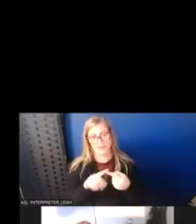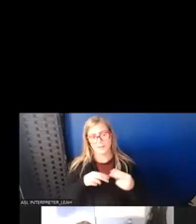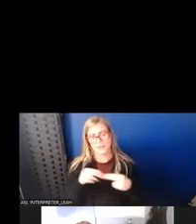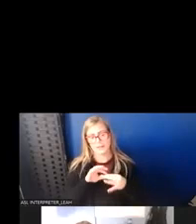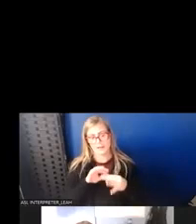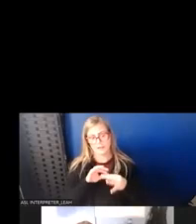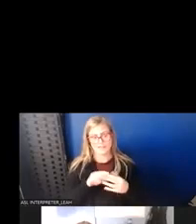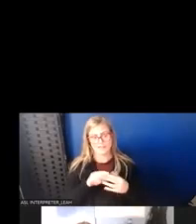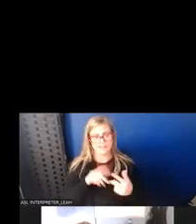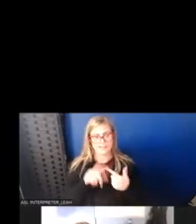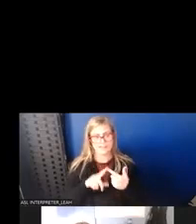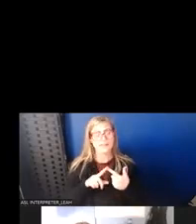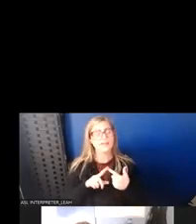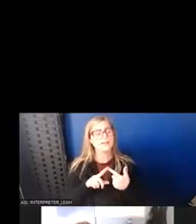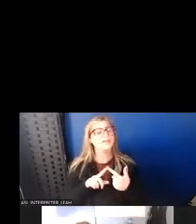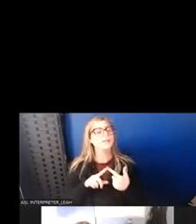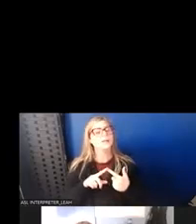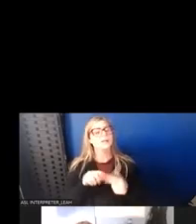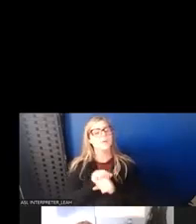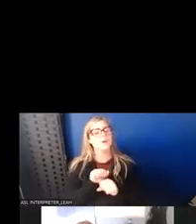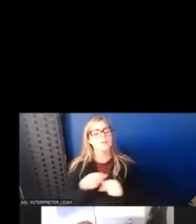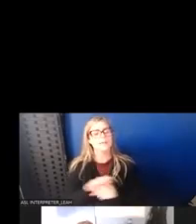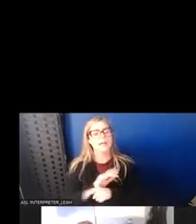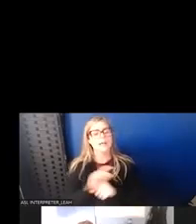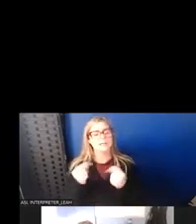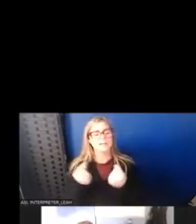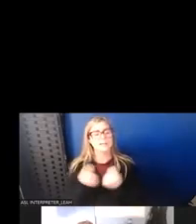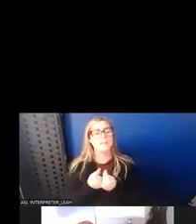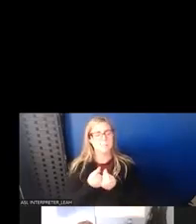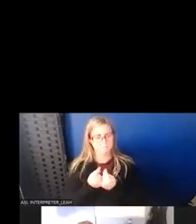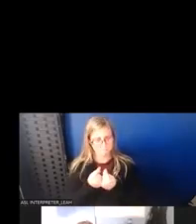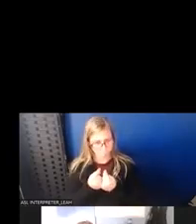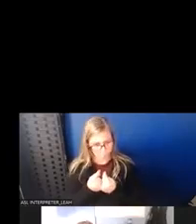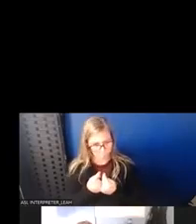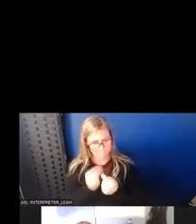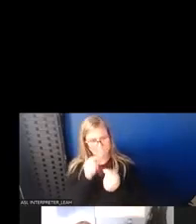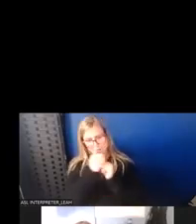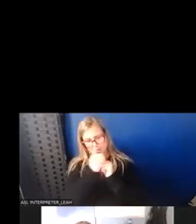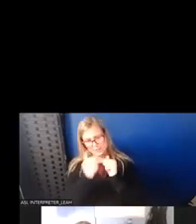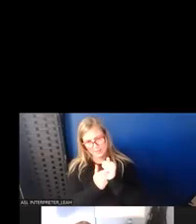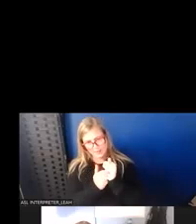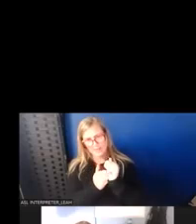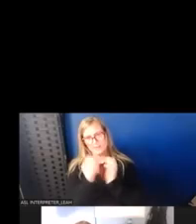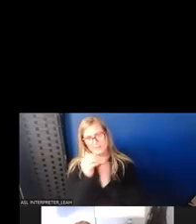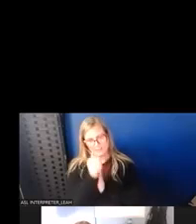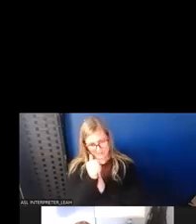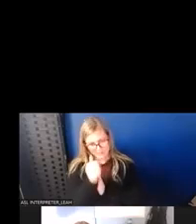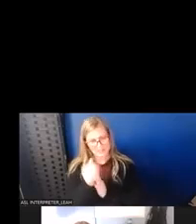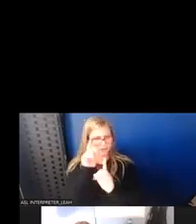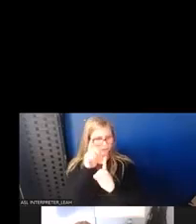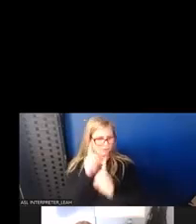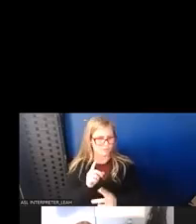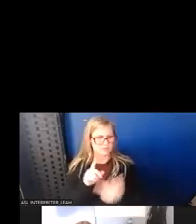Make sure that you work with your entire team to set goals, agendas, and facilitation. Use team charters.